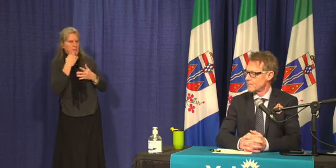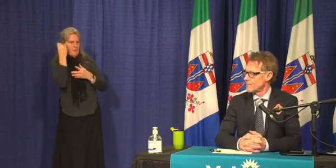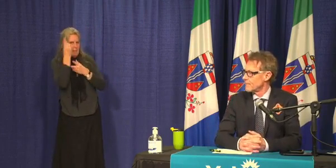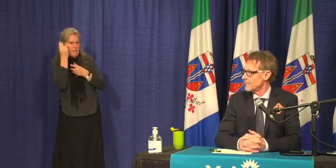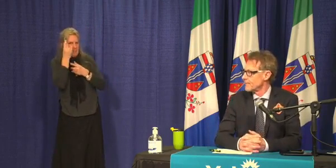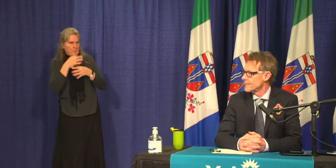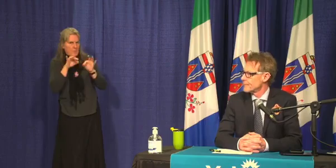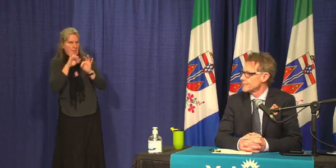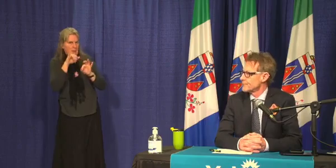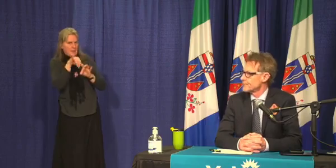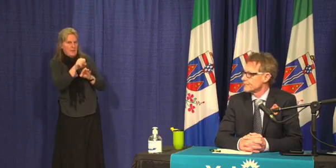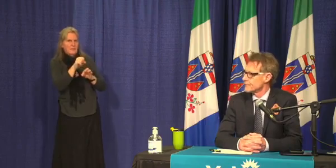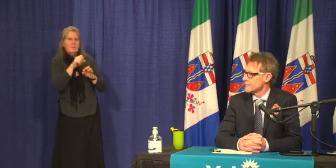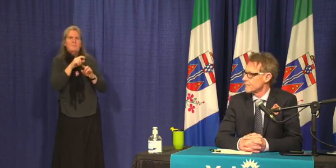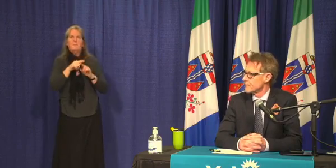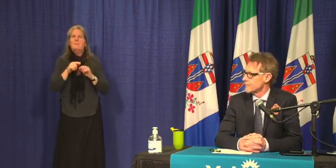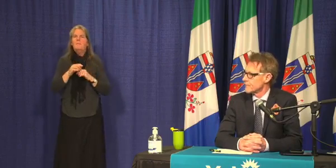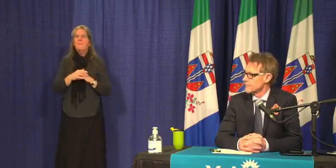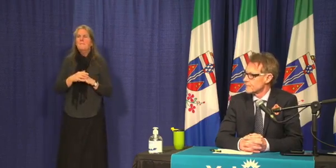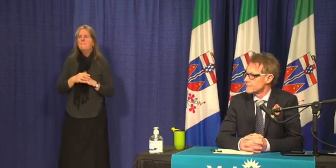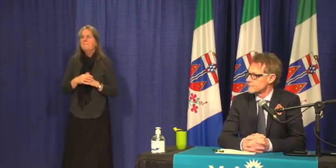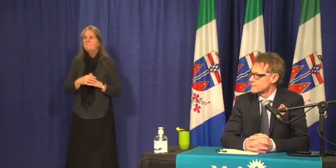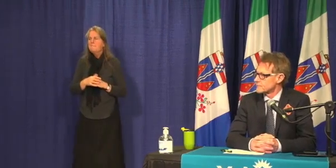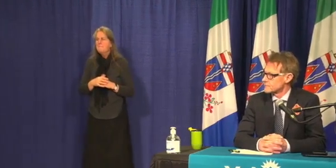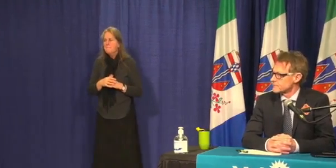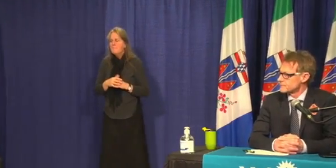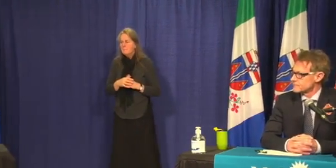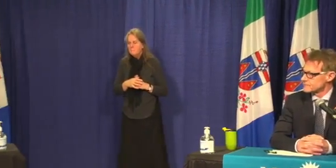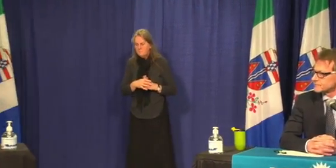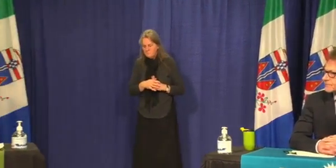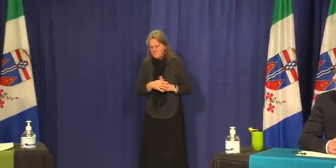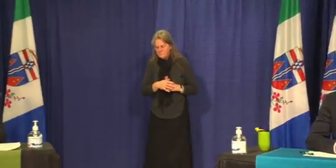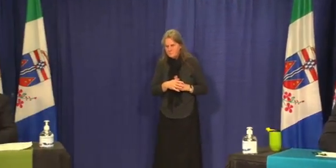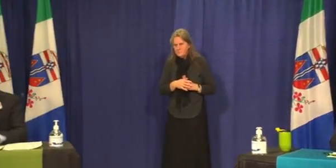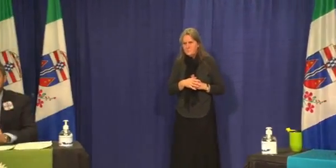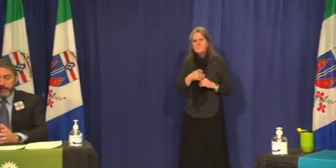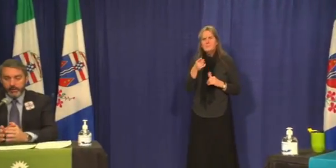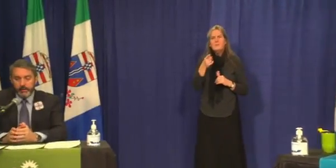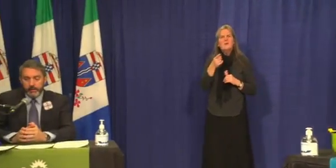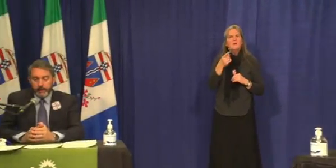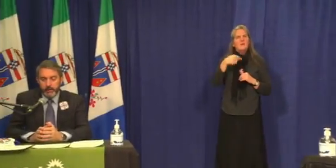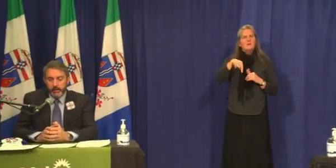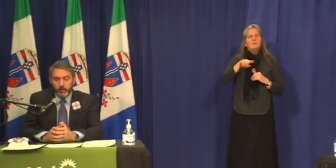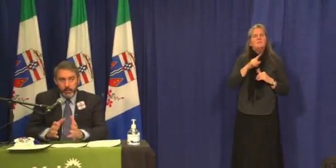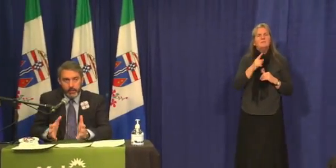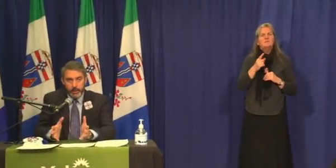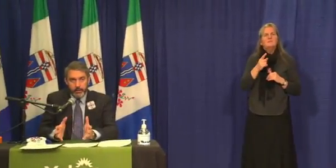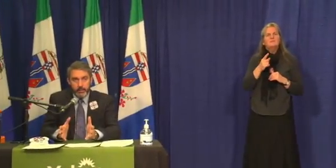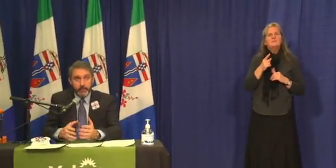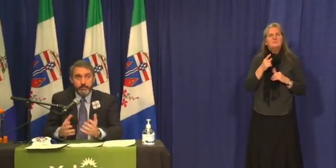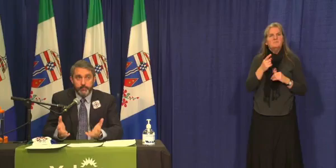synopsis of all the things we need to consider. But I would say that when it comes to regions that we have